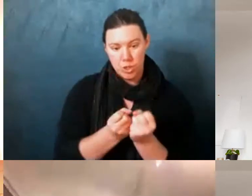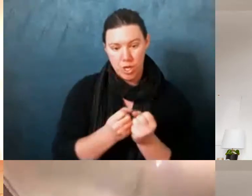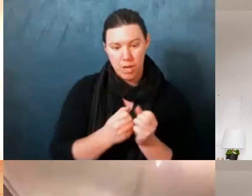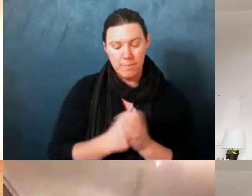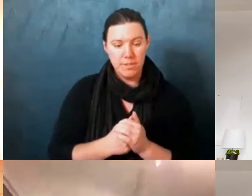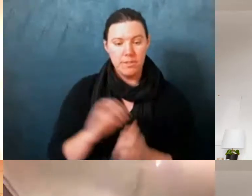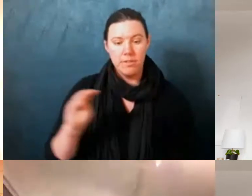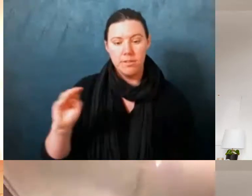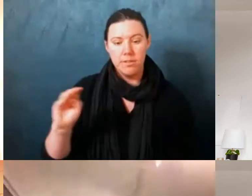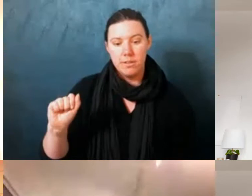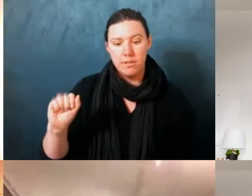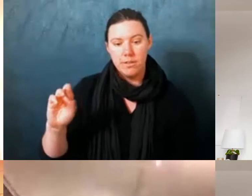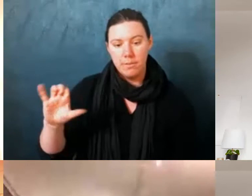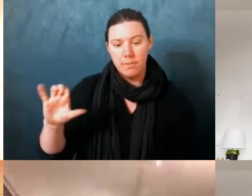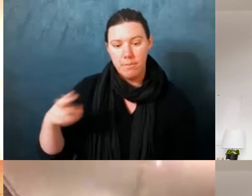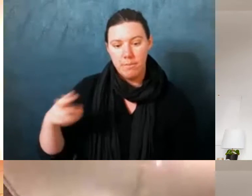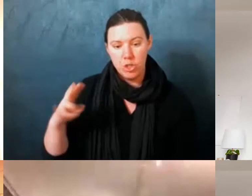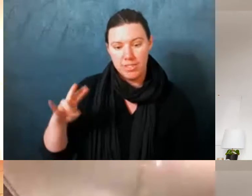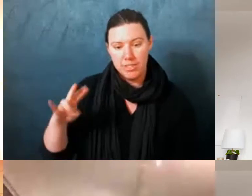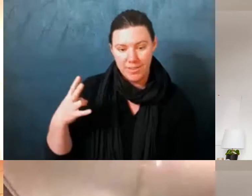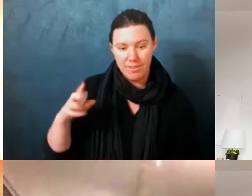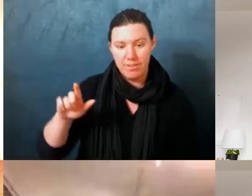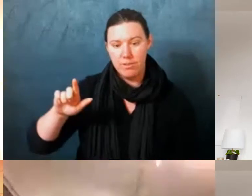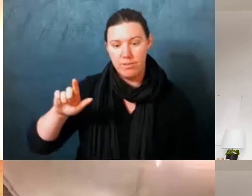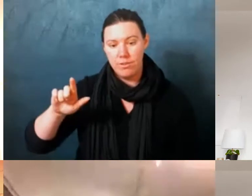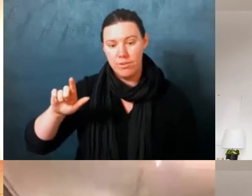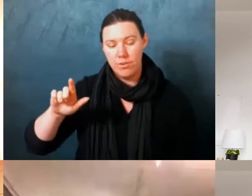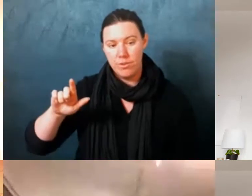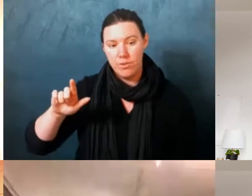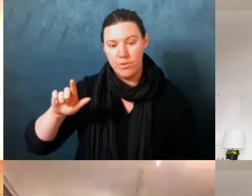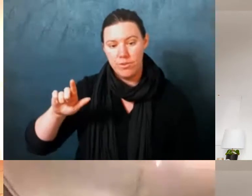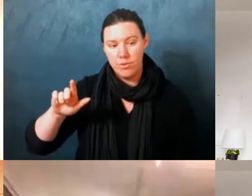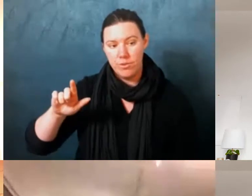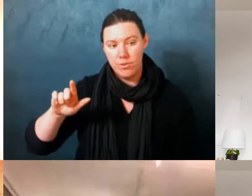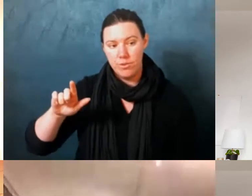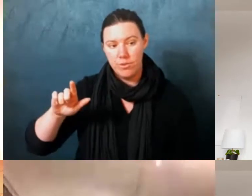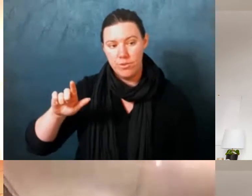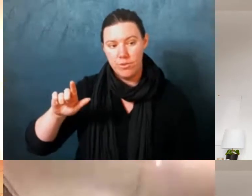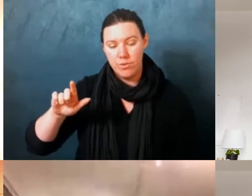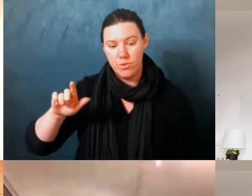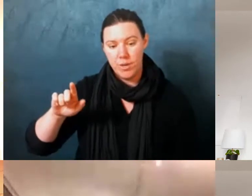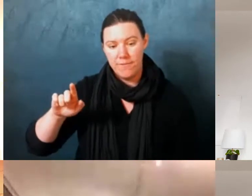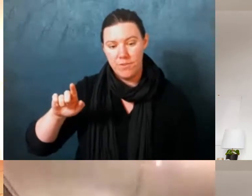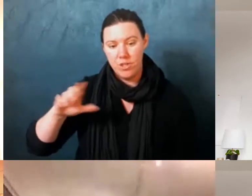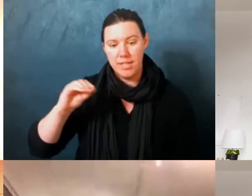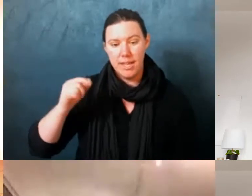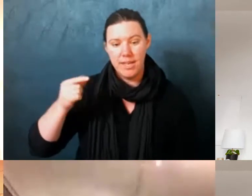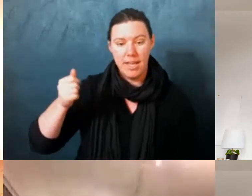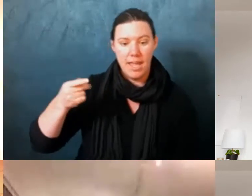March 21st and April 4th and gov delivery notices have gone out and we will also,